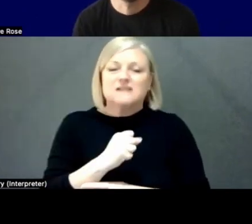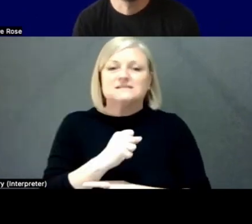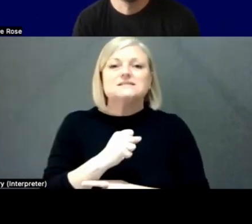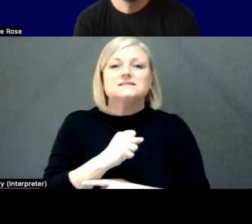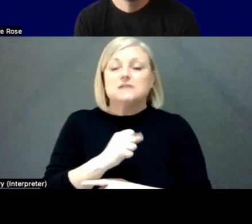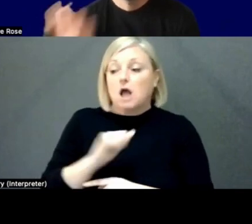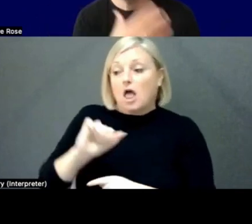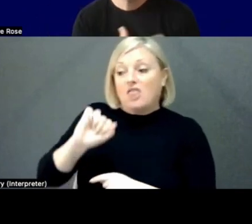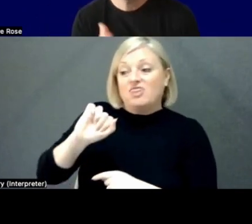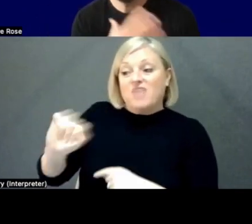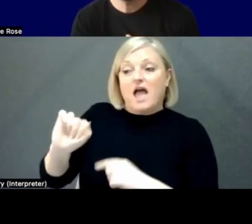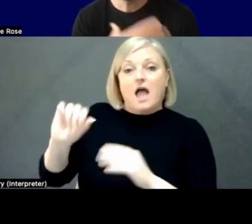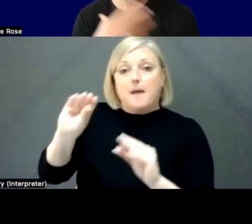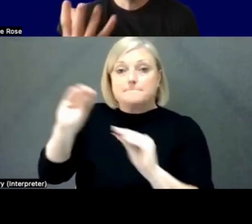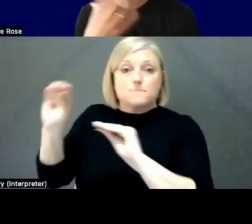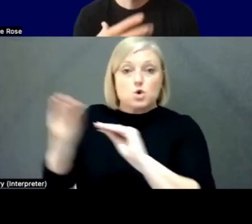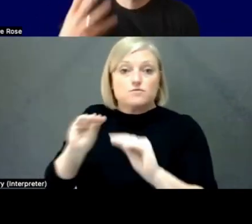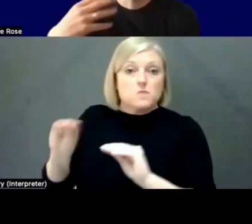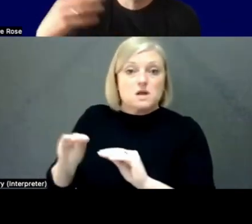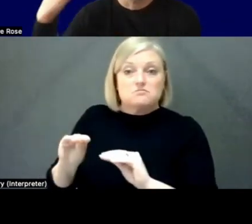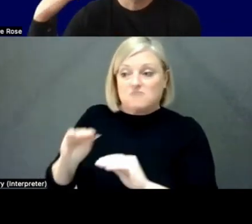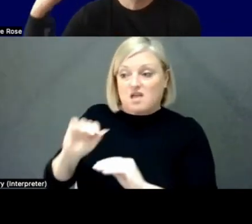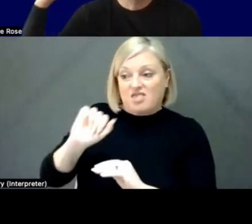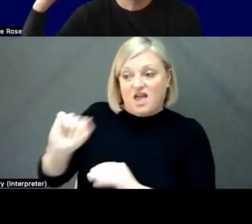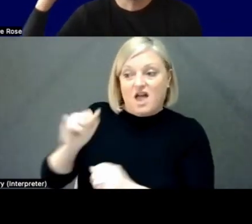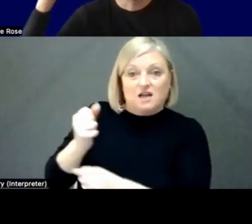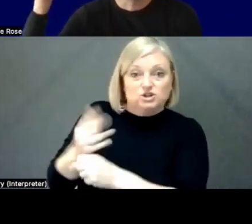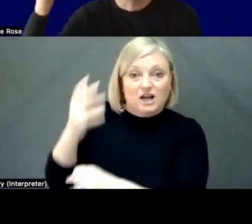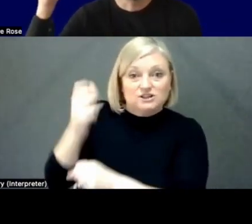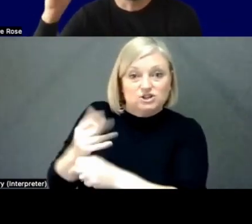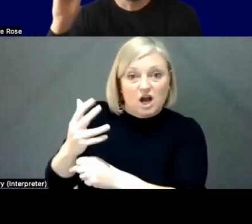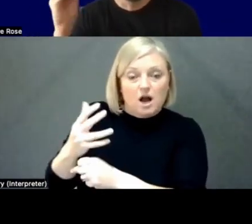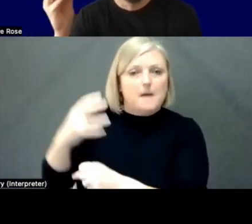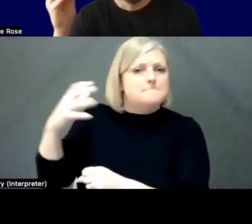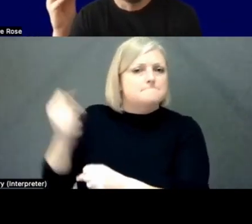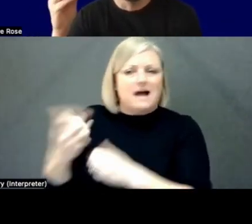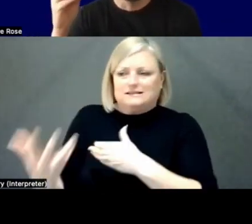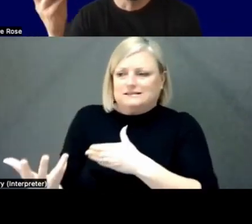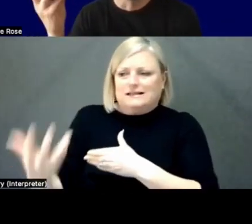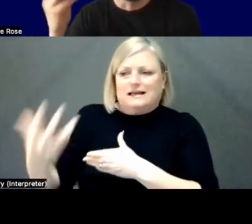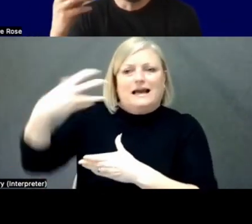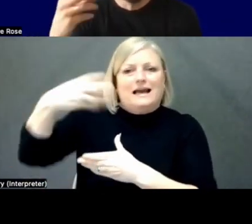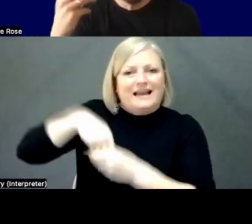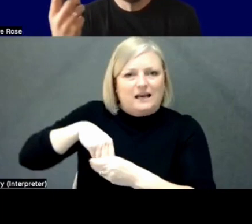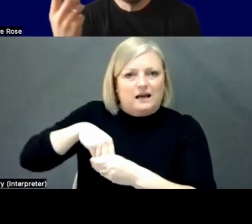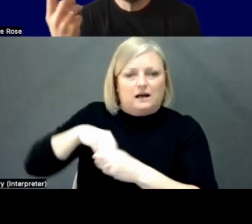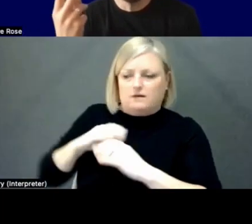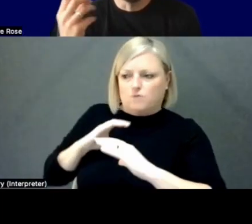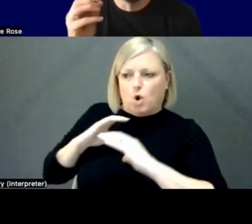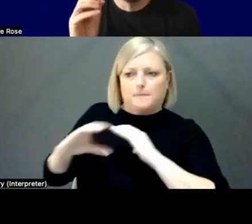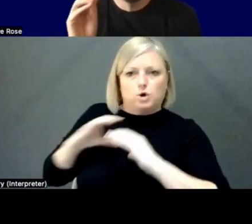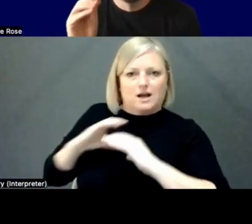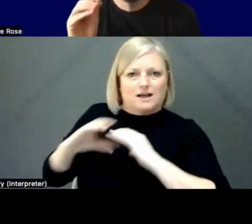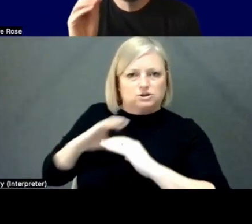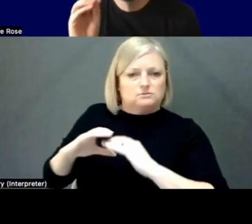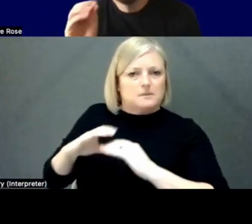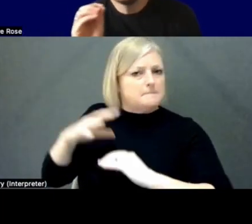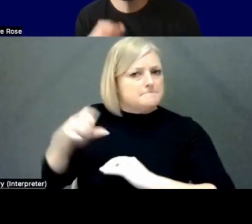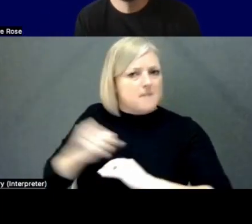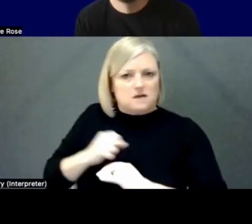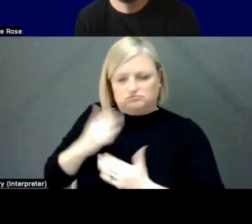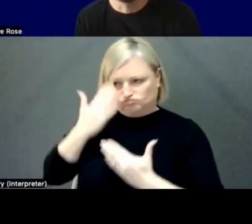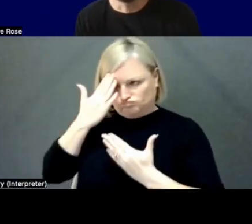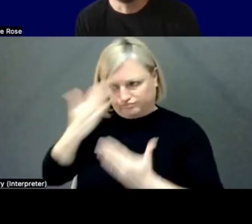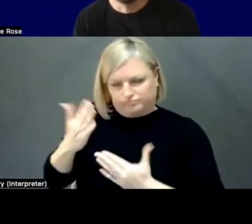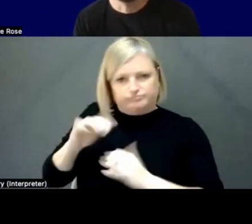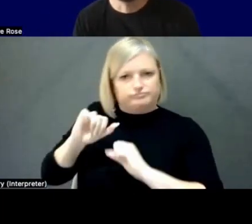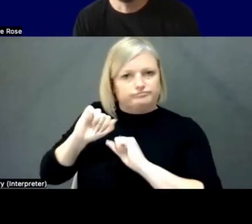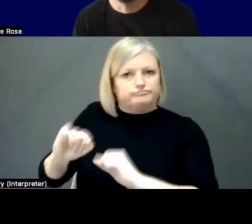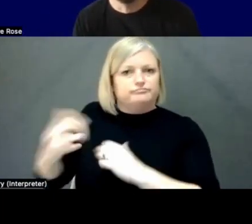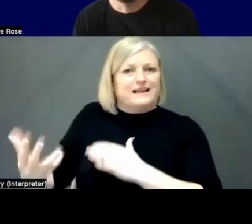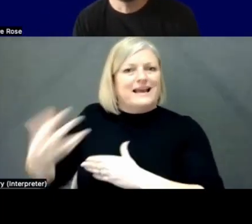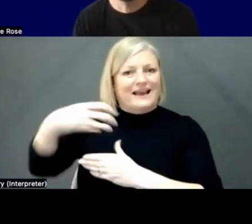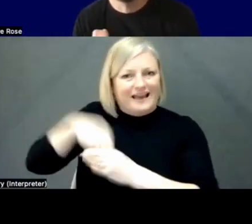Which is what we've talked about: the movements and gestures of Ruby and Cam, however, this is not sufficient for language to emerge